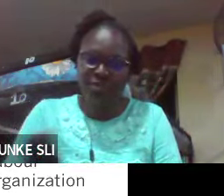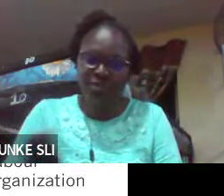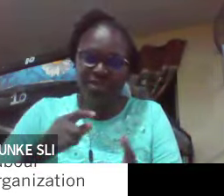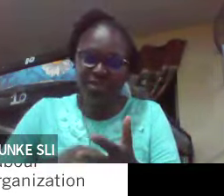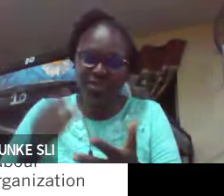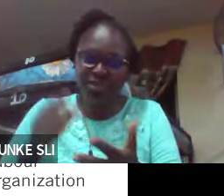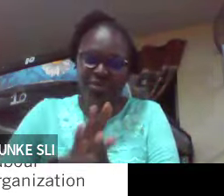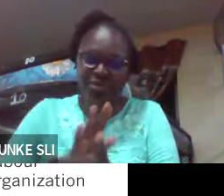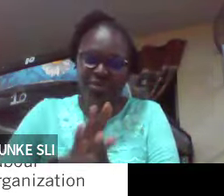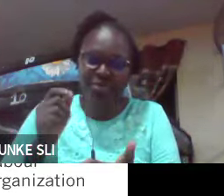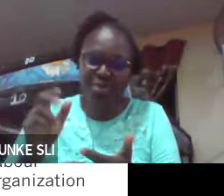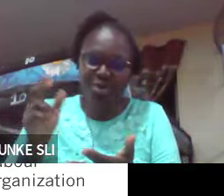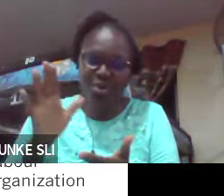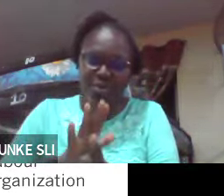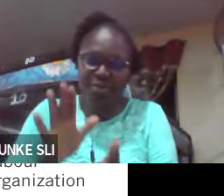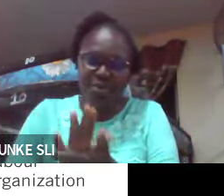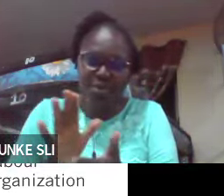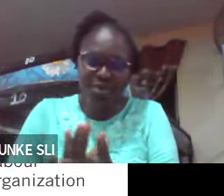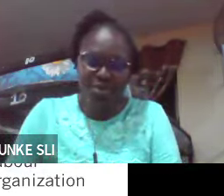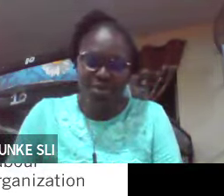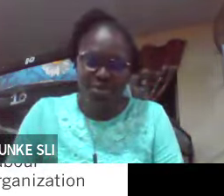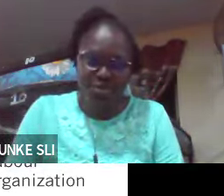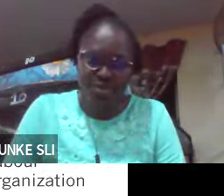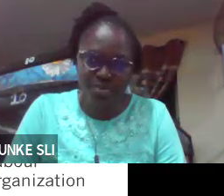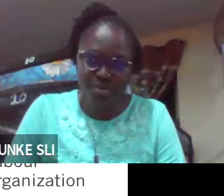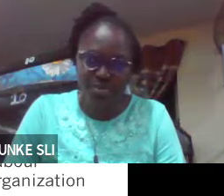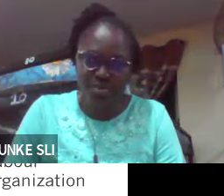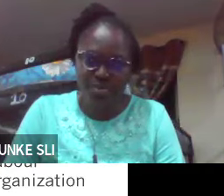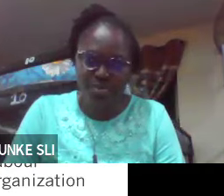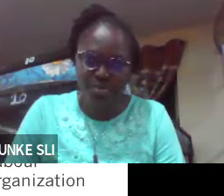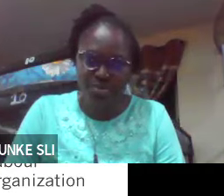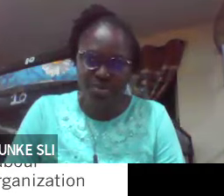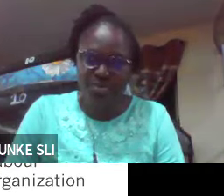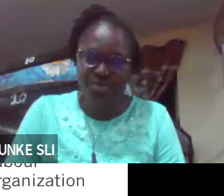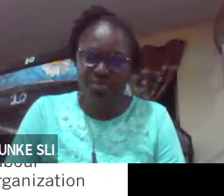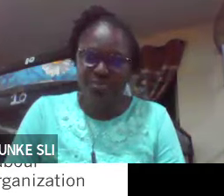Ima Chima: Sorry Doctor somebody's child is speaking in the background.